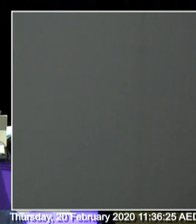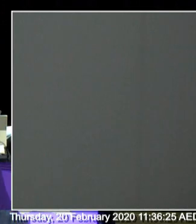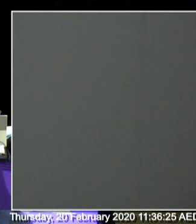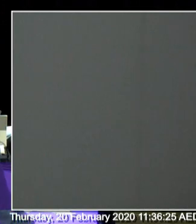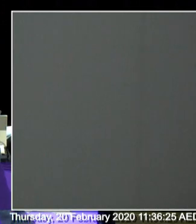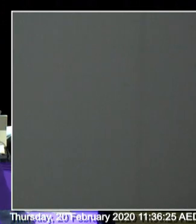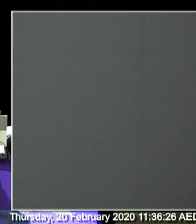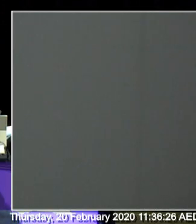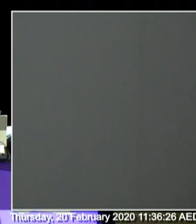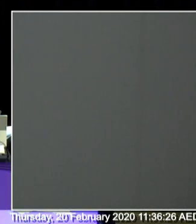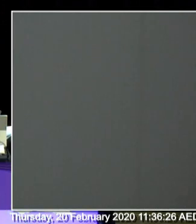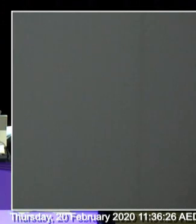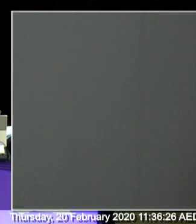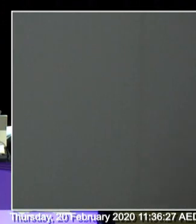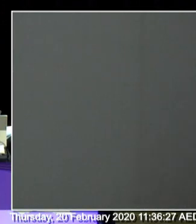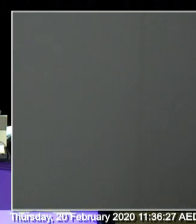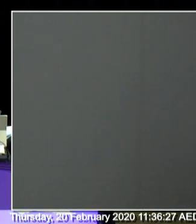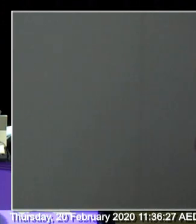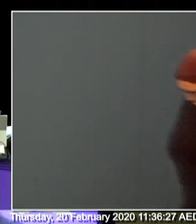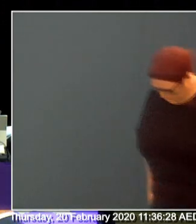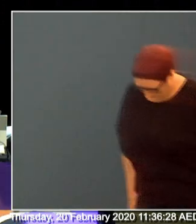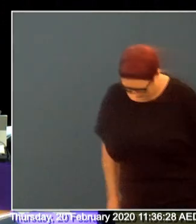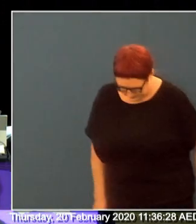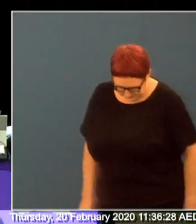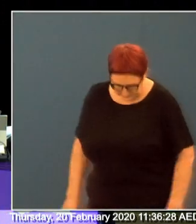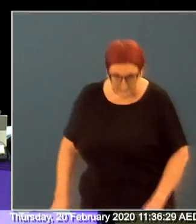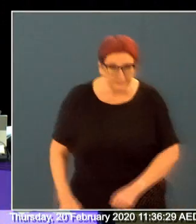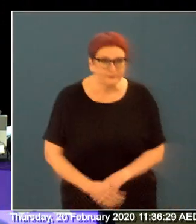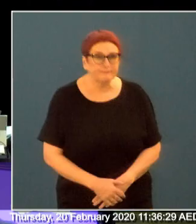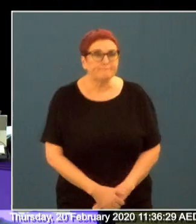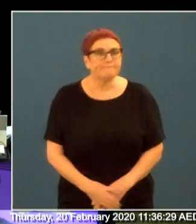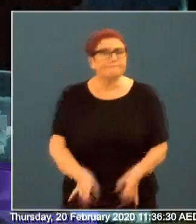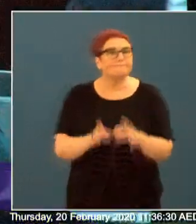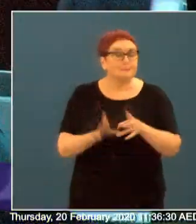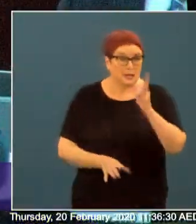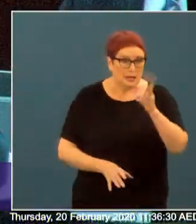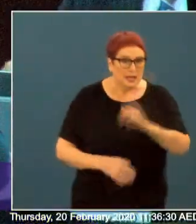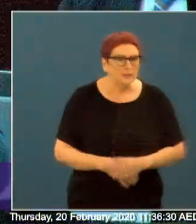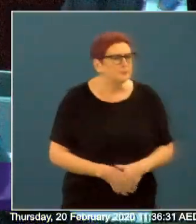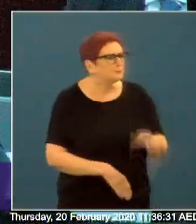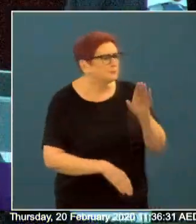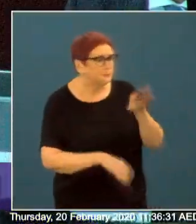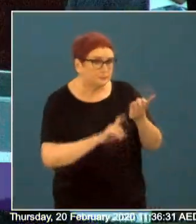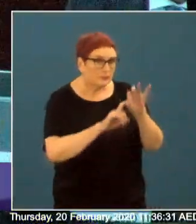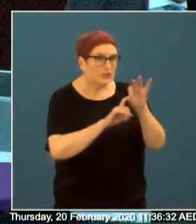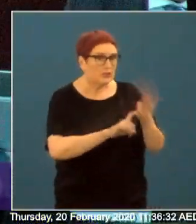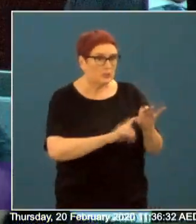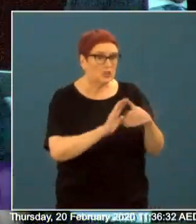The Royal Commission has resumed. Yes. Ms Eastman. Thank you, Commissioner. Professor Trollor, I think we're up to that part of your statement,